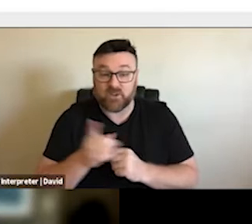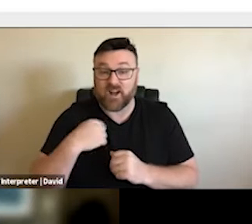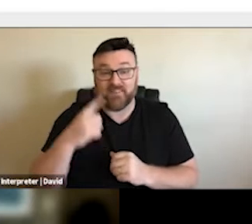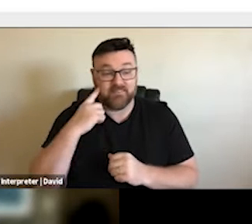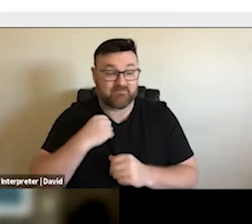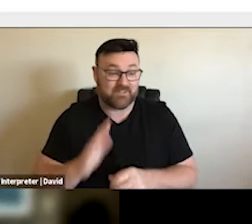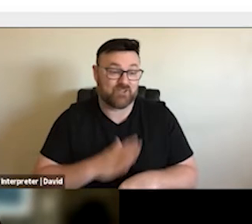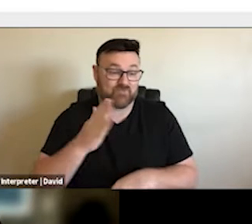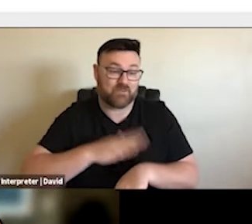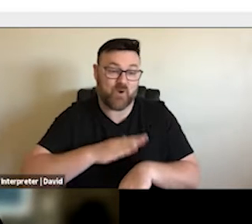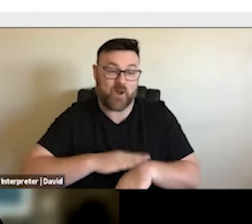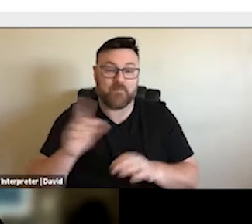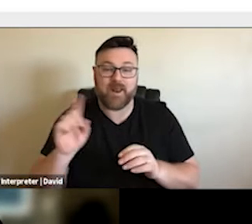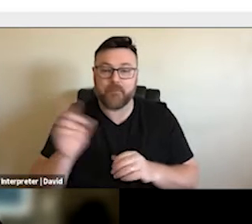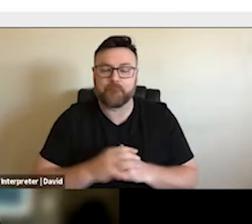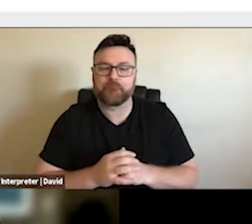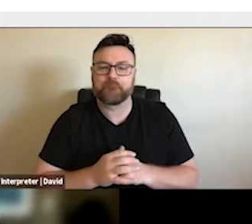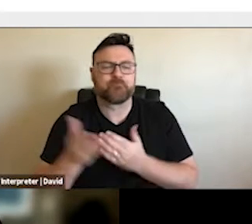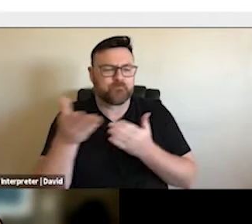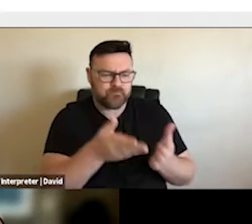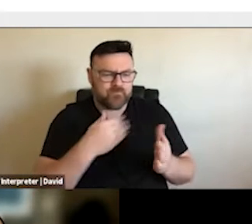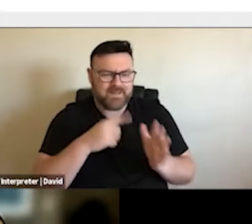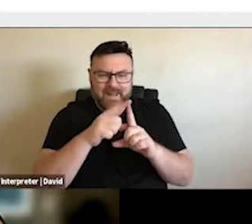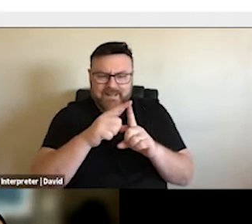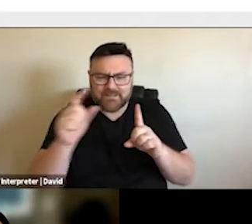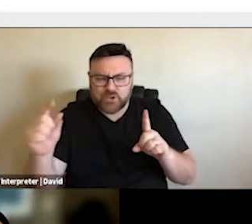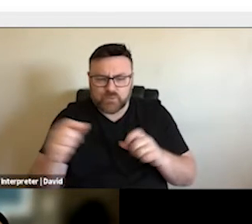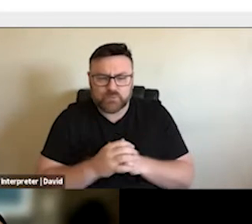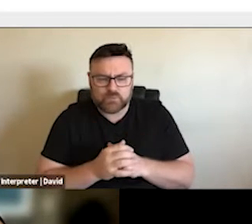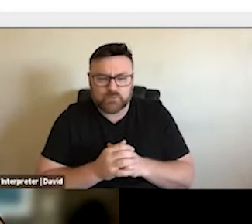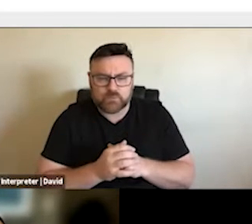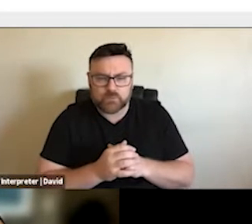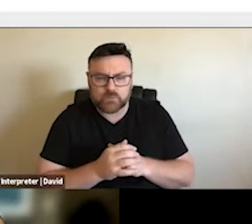And then you will see some of the digital activities. 17% tuned into a lifestream event.